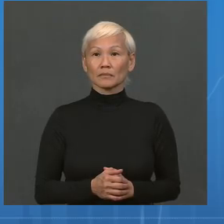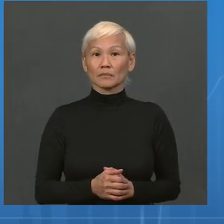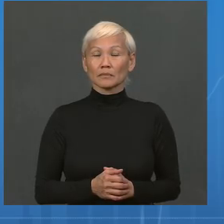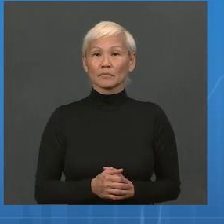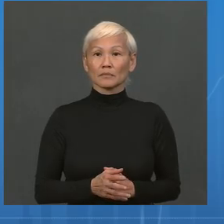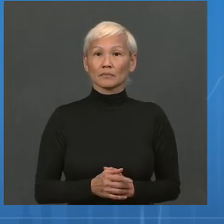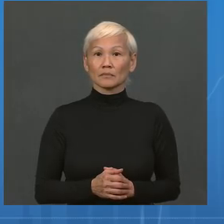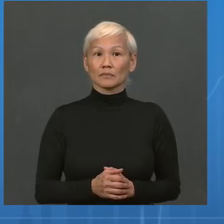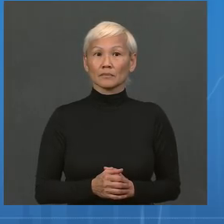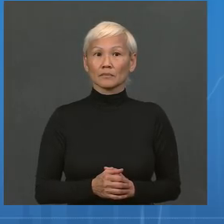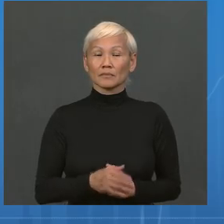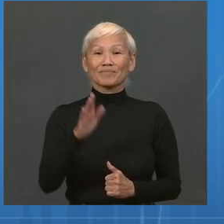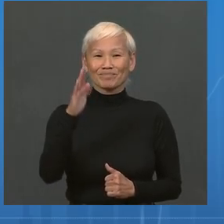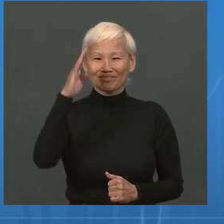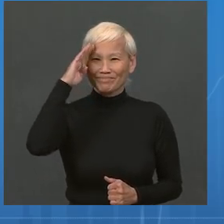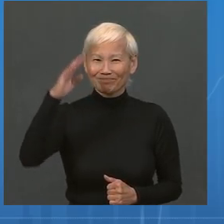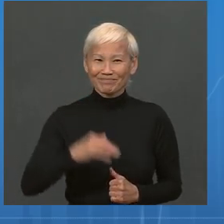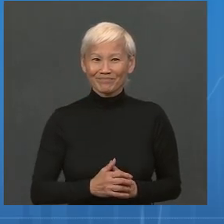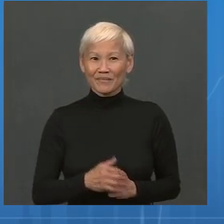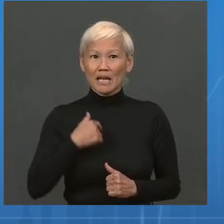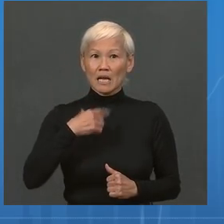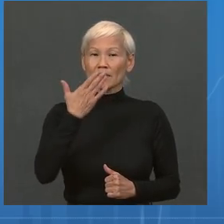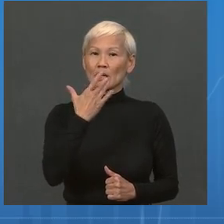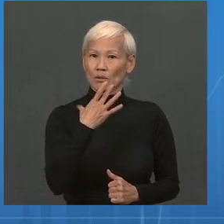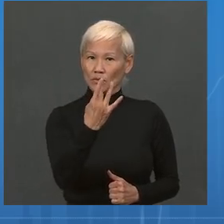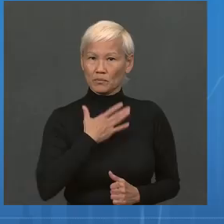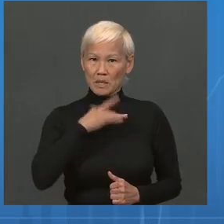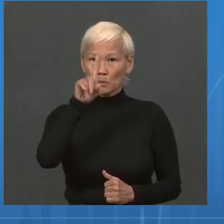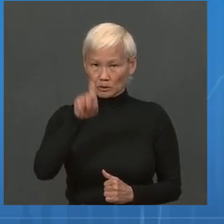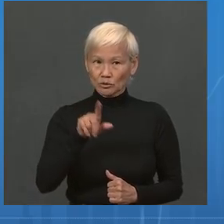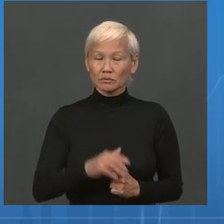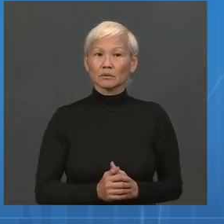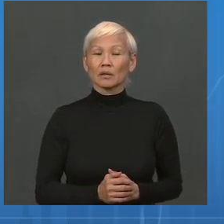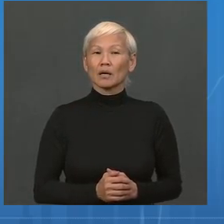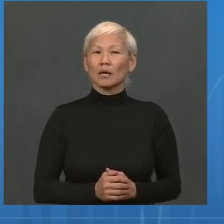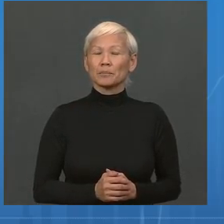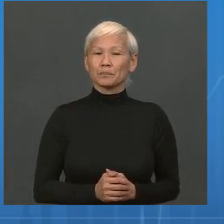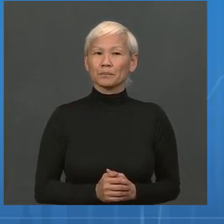The Press: Hi. Thanks for taking my question. This is to anyone. My question is: